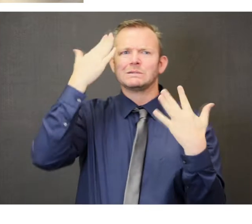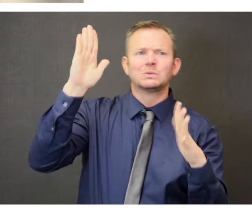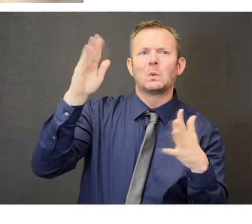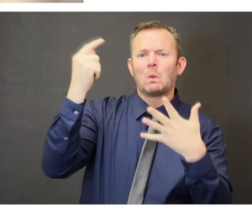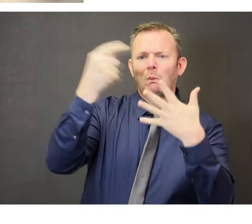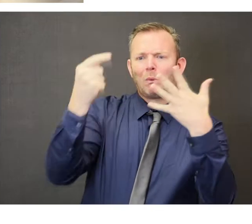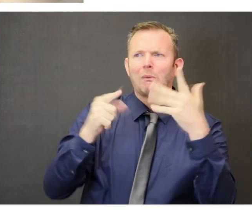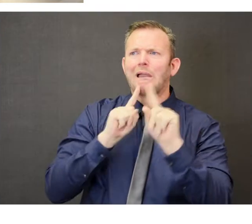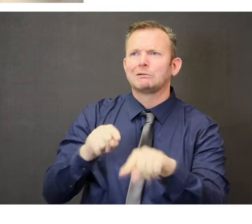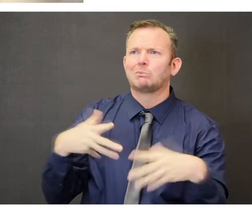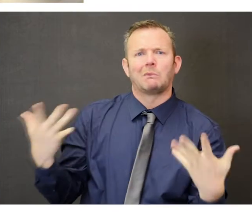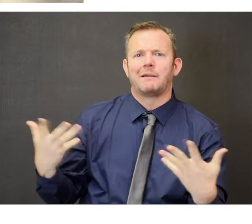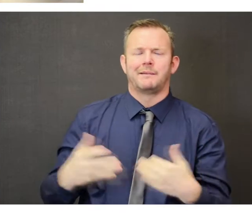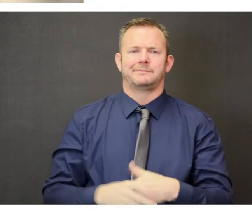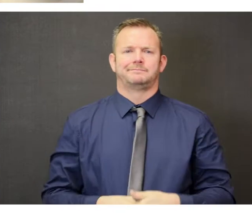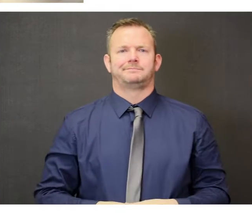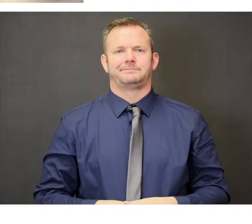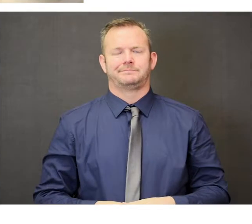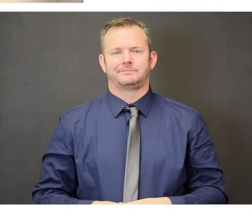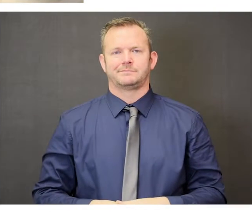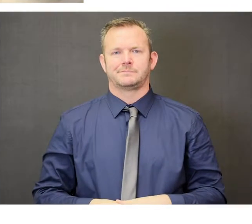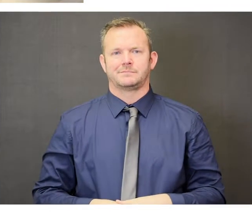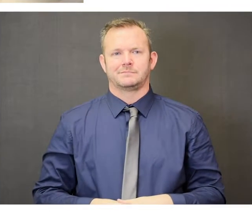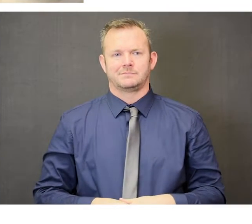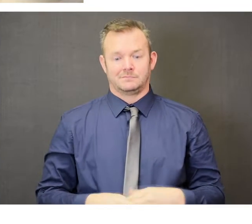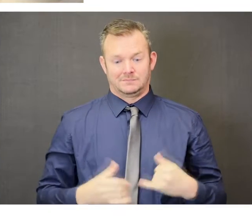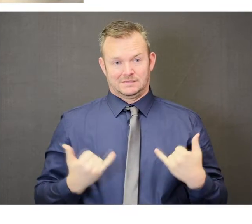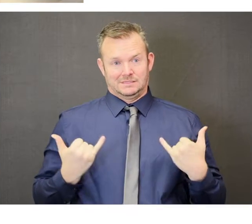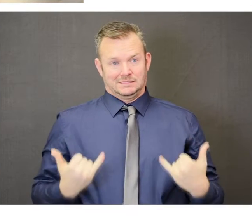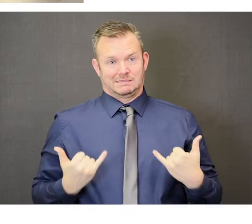At this time we wanted to support our colleagues language